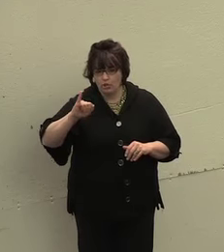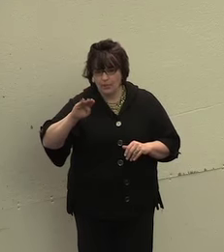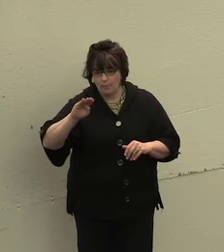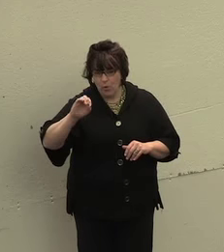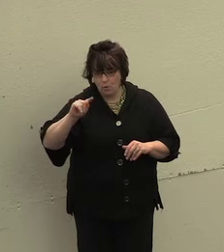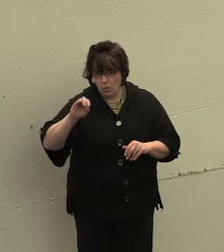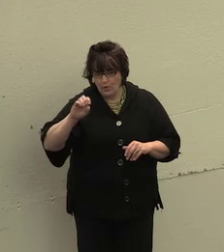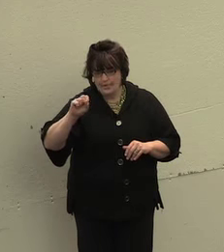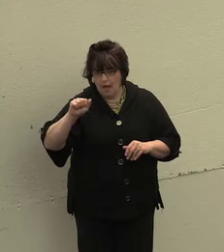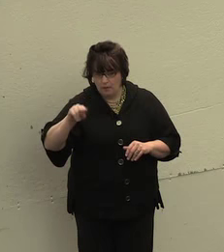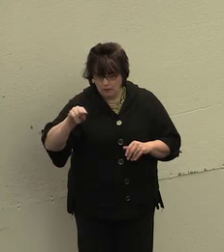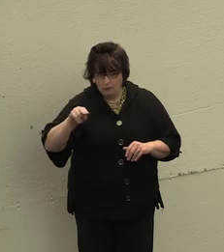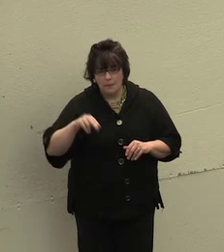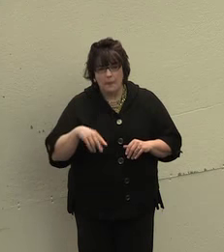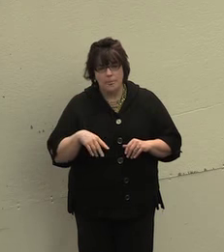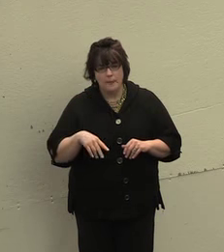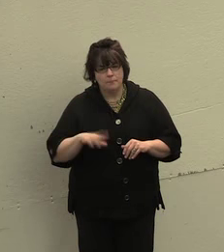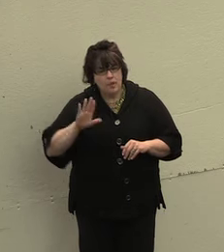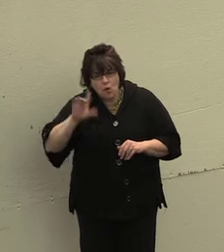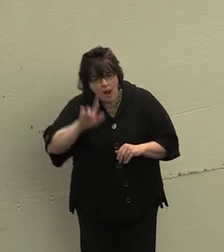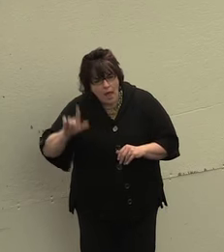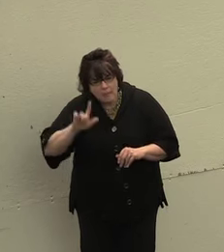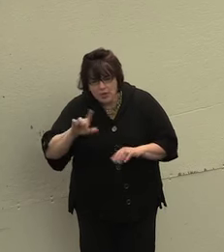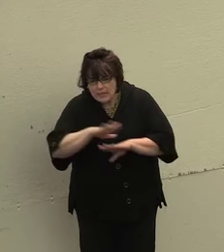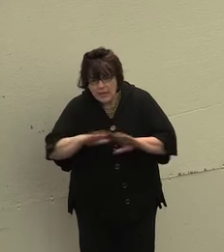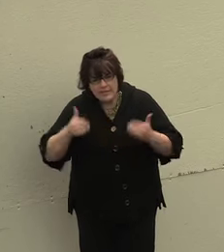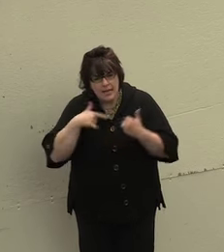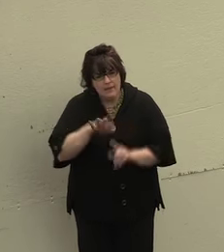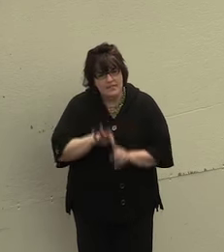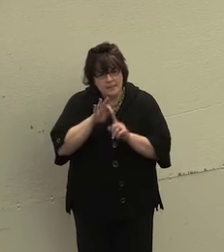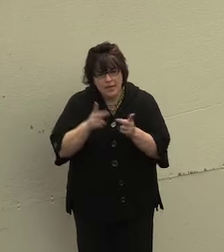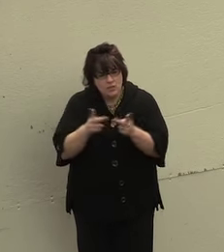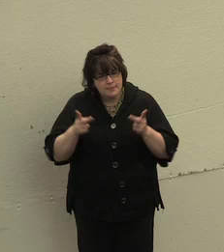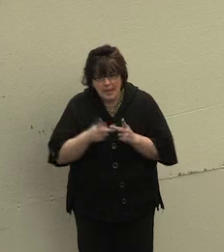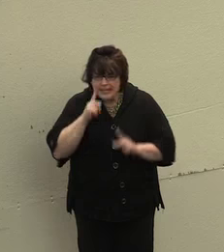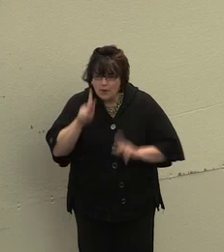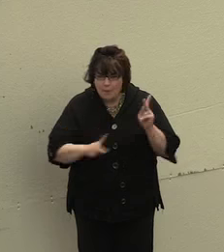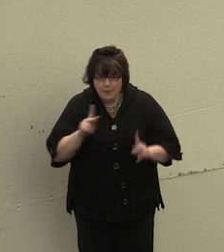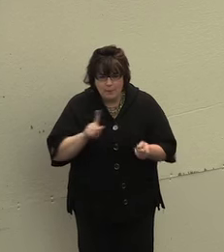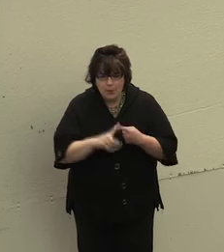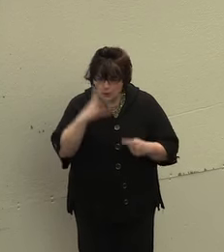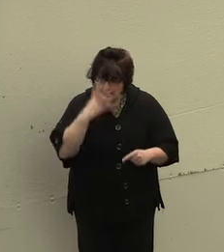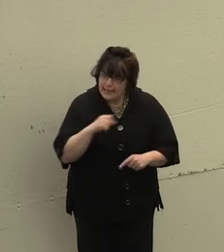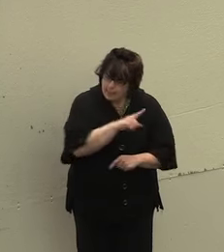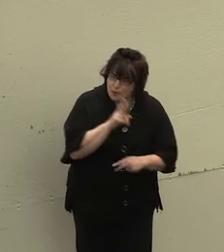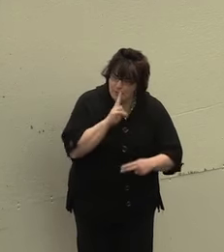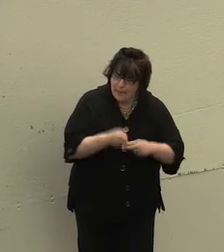you don't have a special space for students to sleep. So I'm wondering if it's possible to make